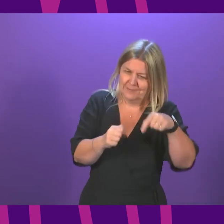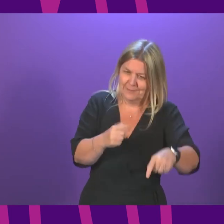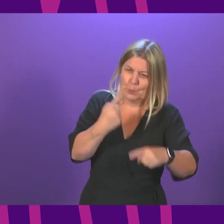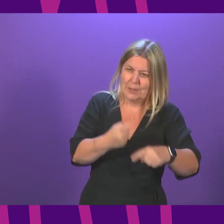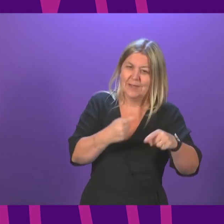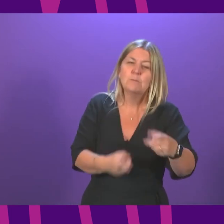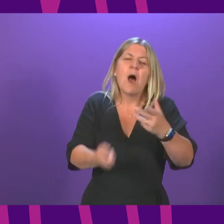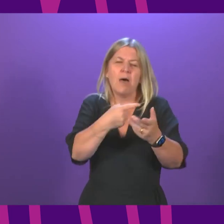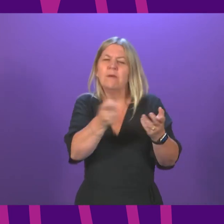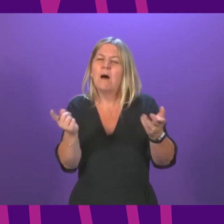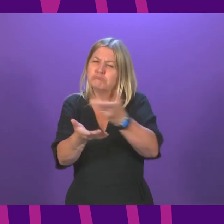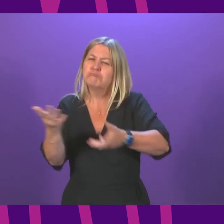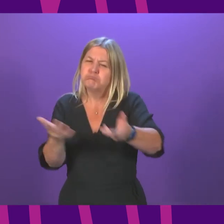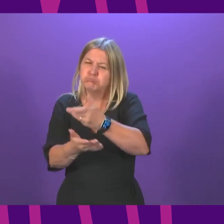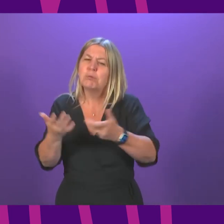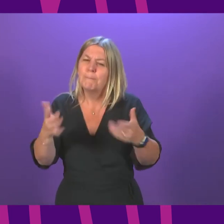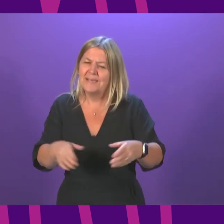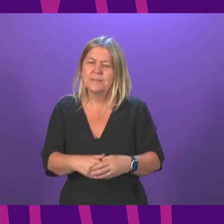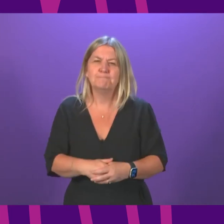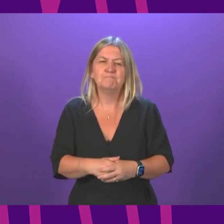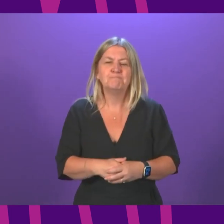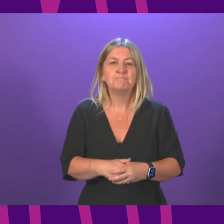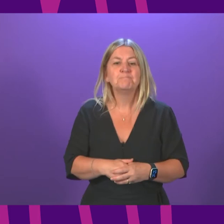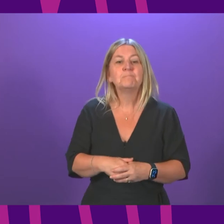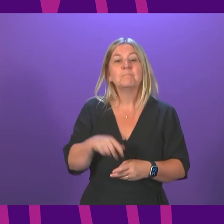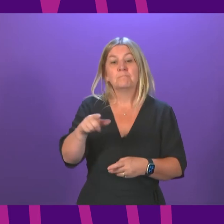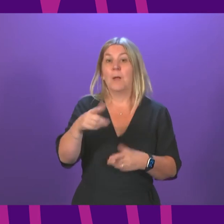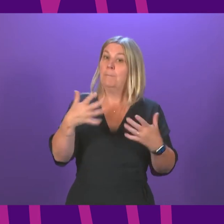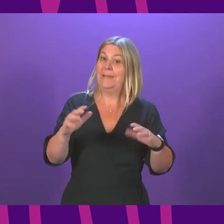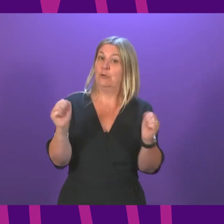to say that the amendment is agreed by both parties.